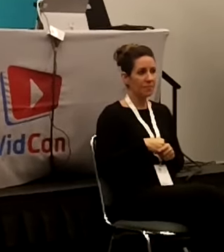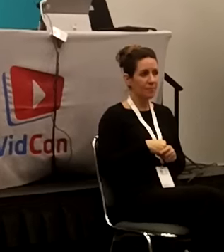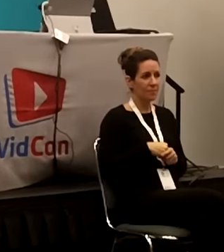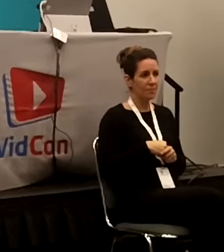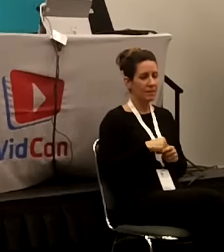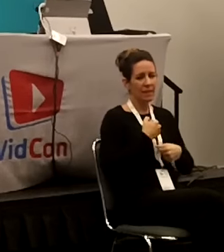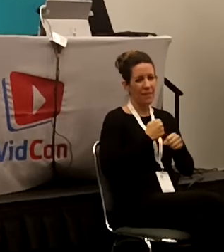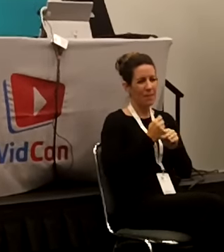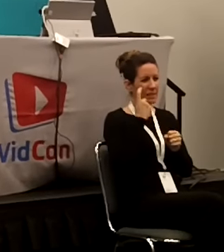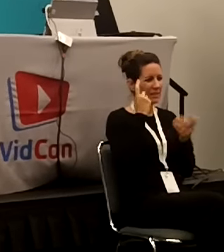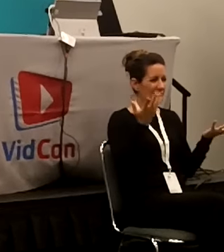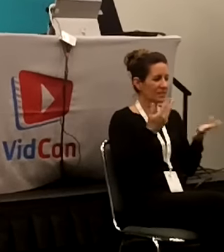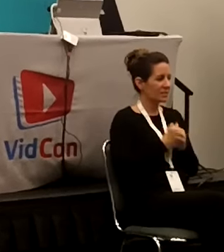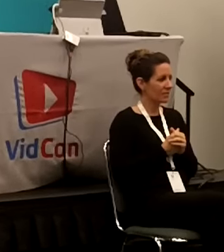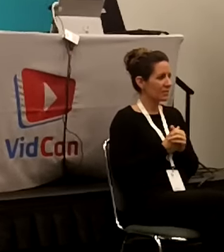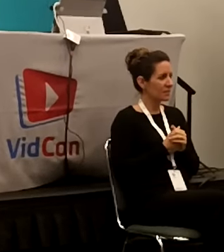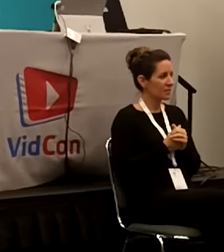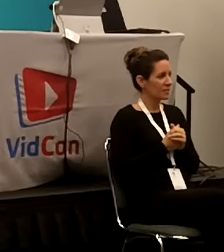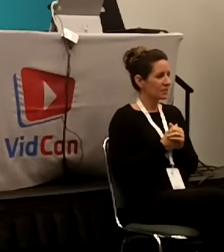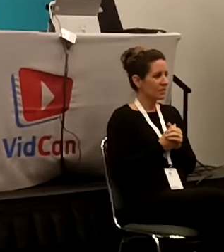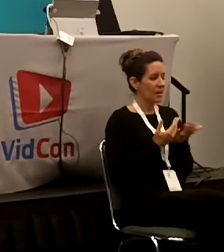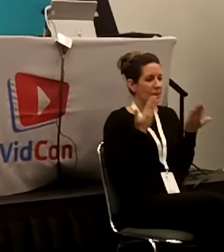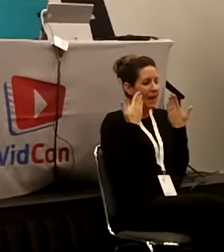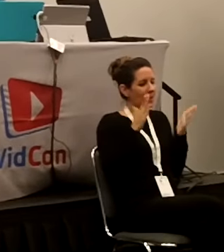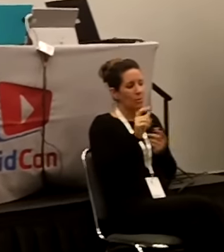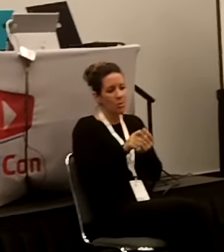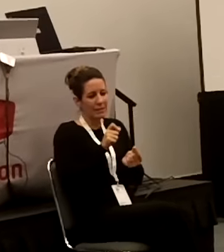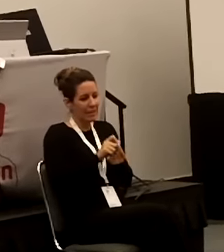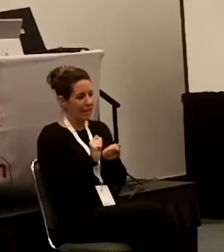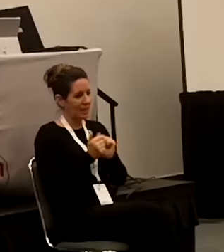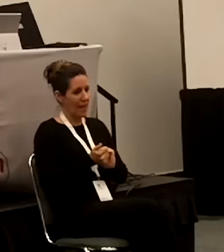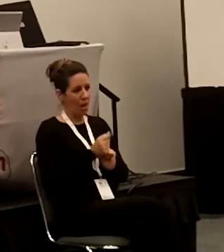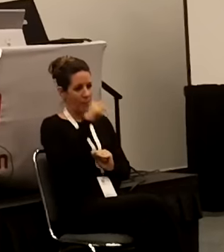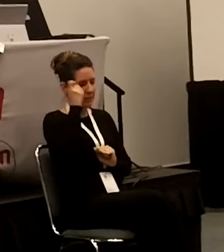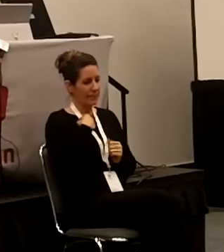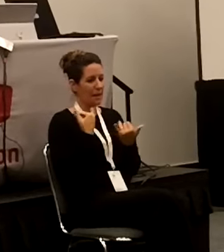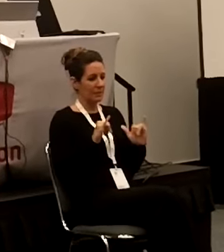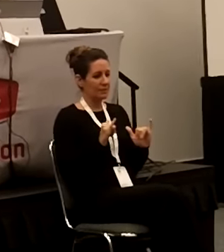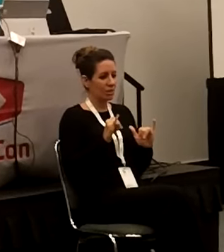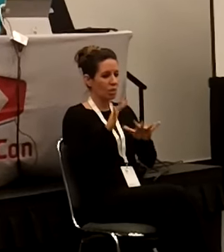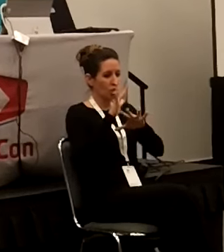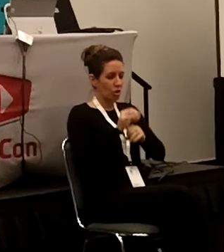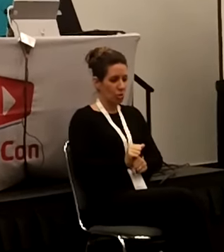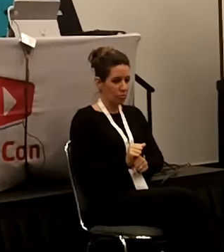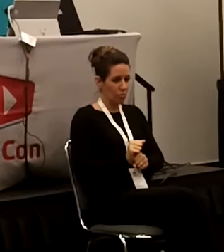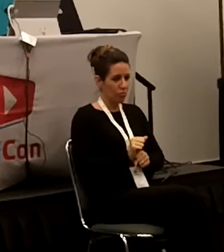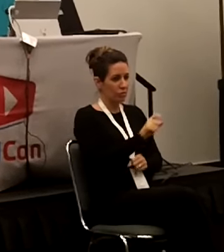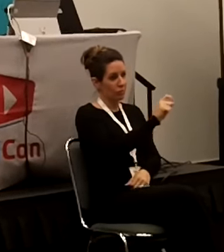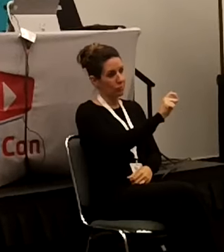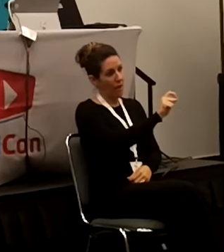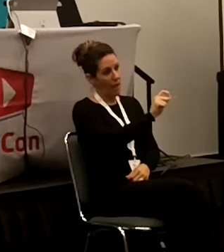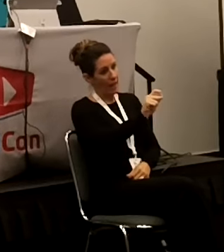That makes sense, yeah? But I just don't know exactly how to do it because I started just to drag a little bit much.